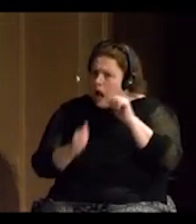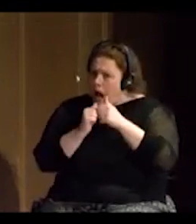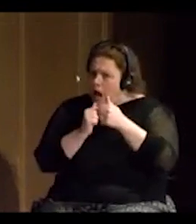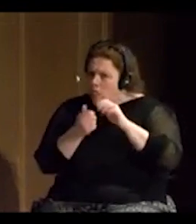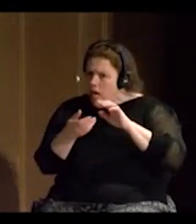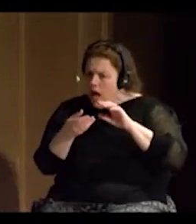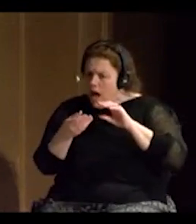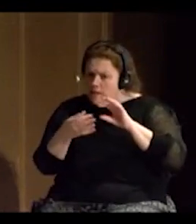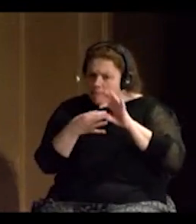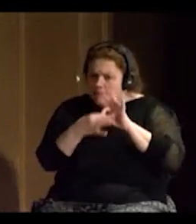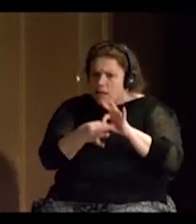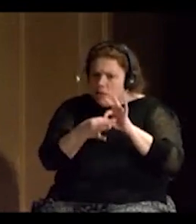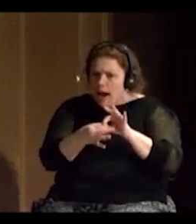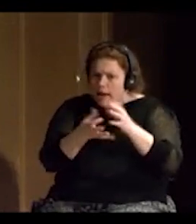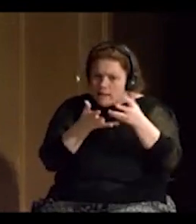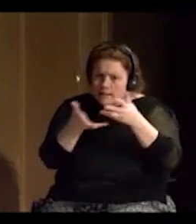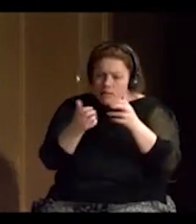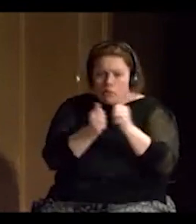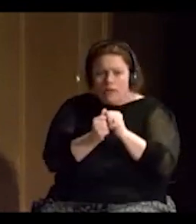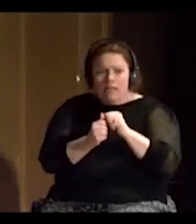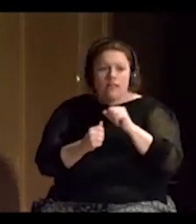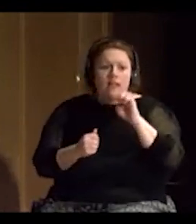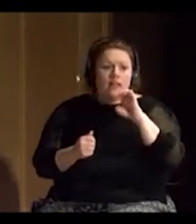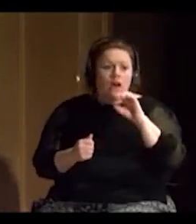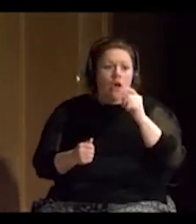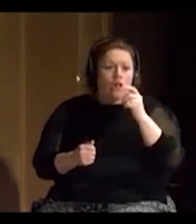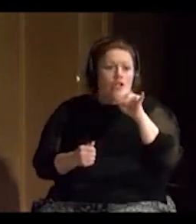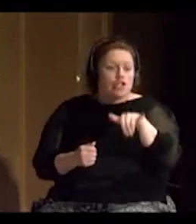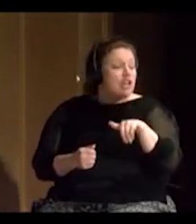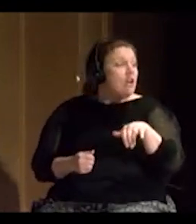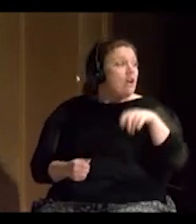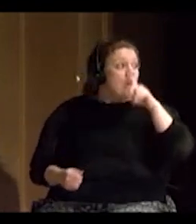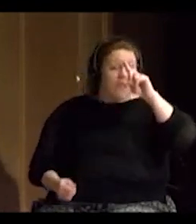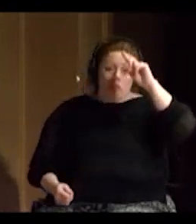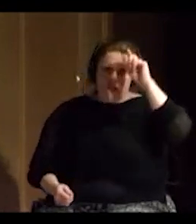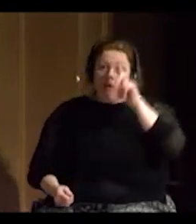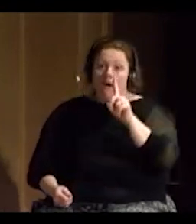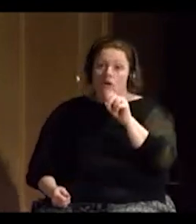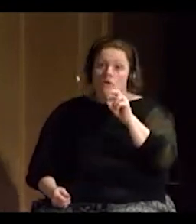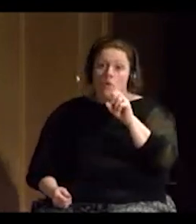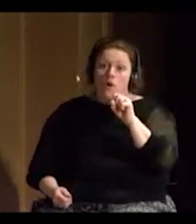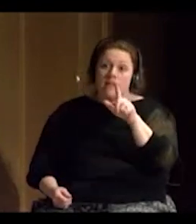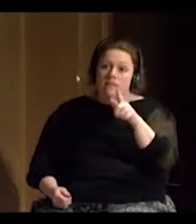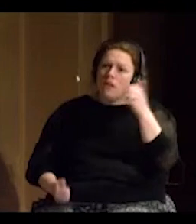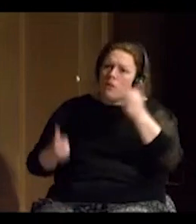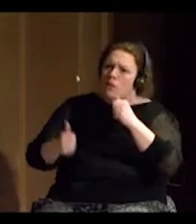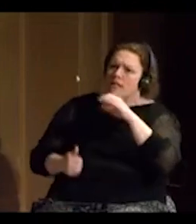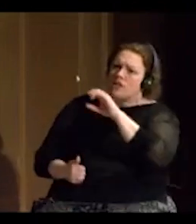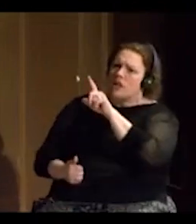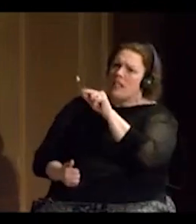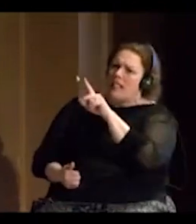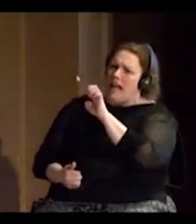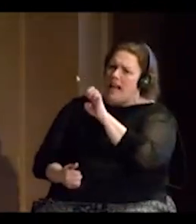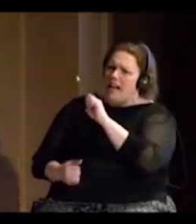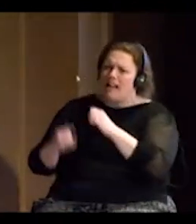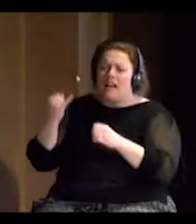or is there something else that's causing that variation? In the dorsal fin of what clade? [Audience Member] If you go to the one